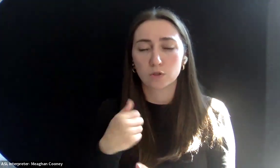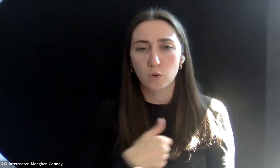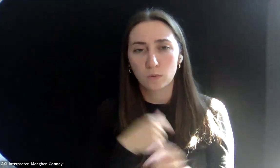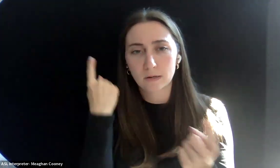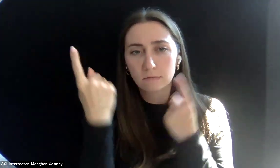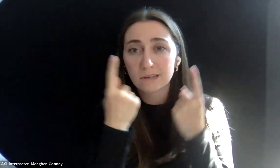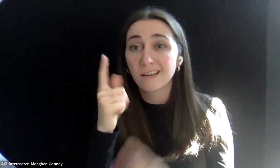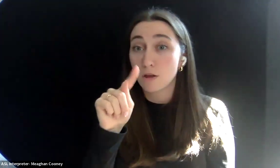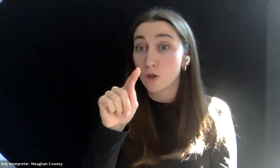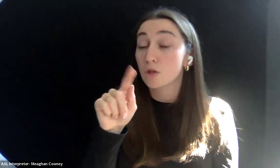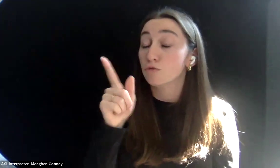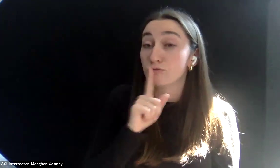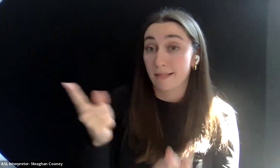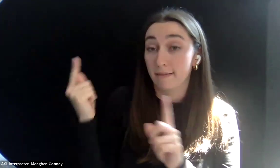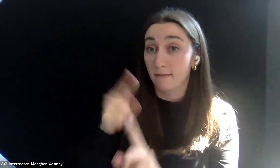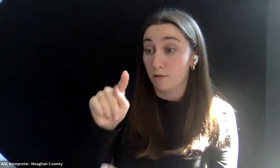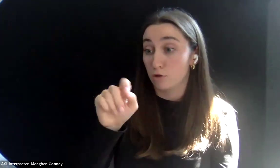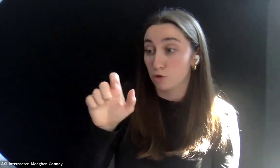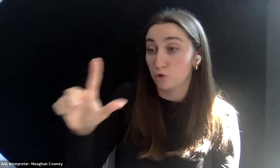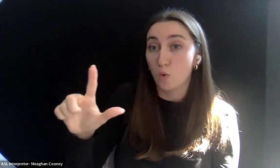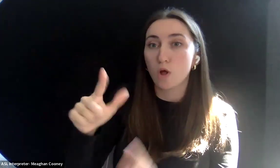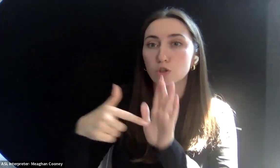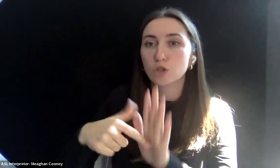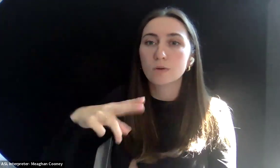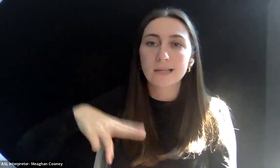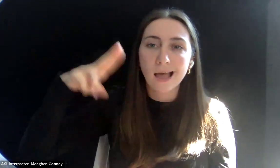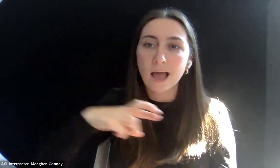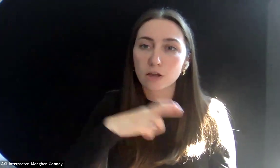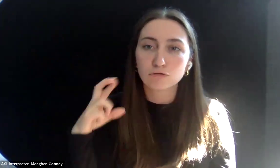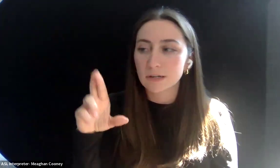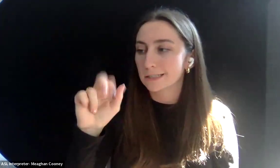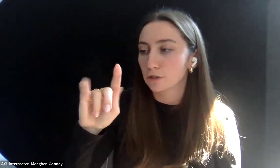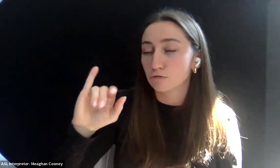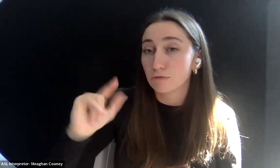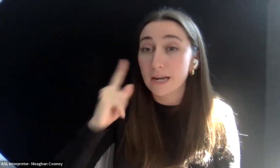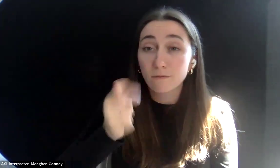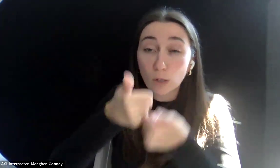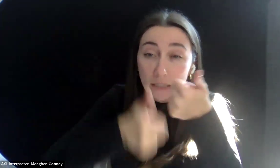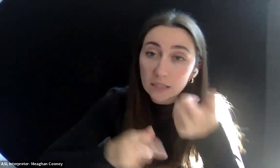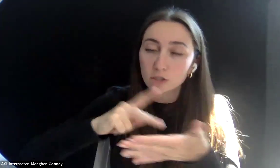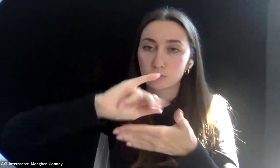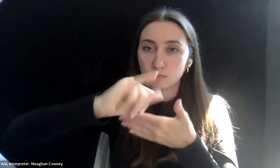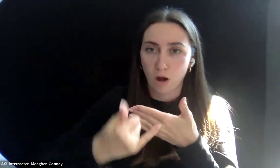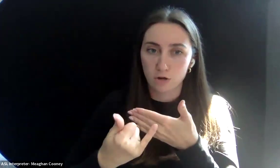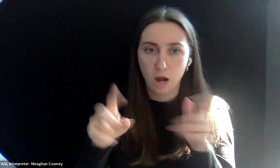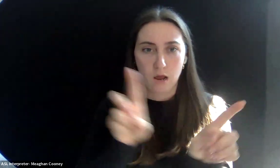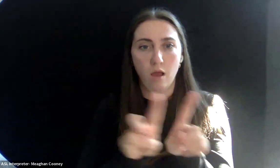pretty much returning a high risk rating for every project. So we're also looking at ways to assess.